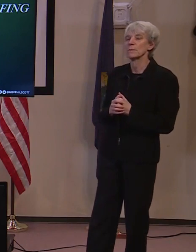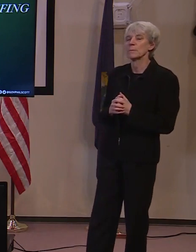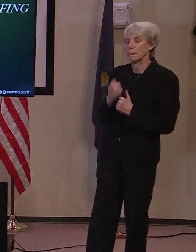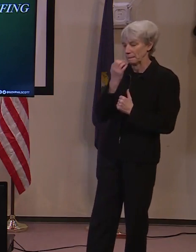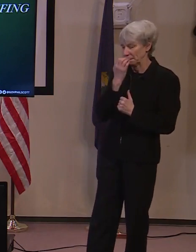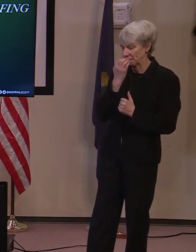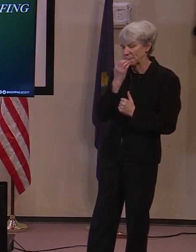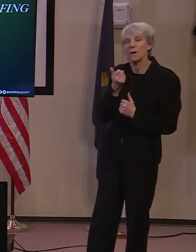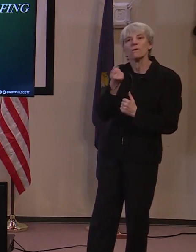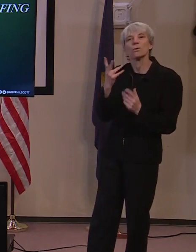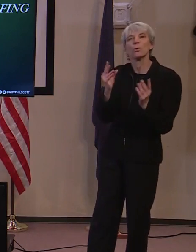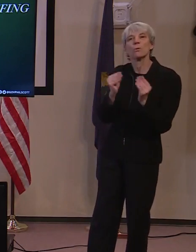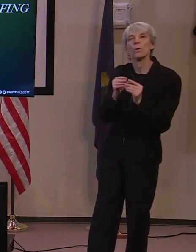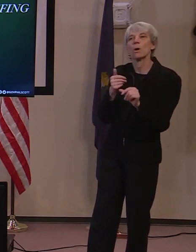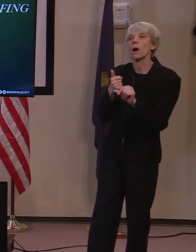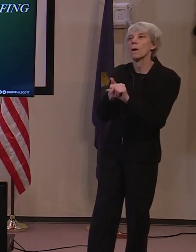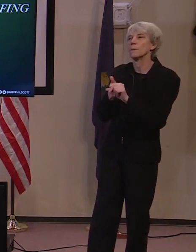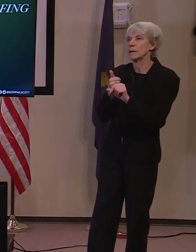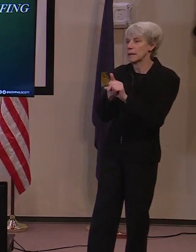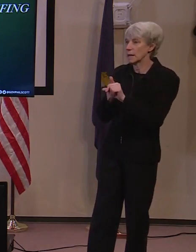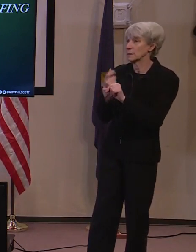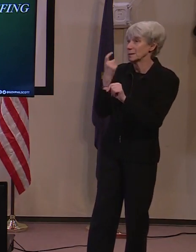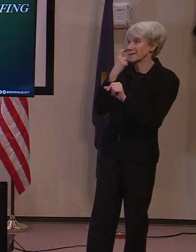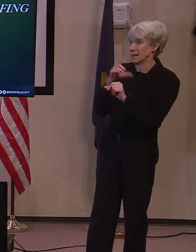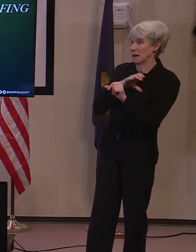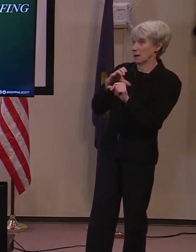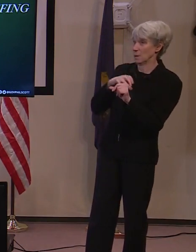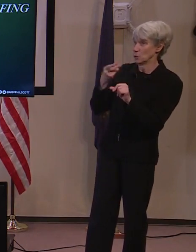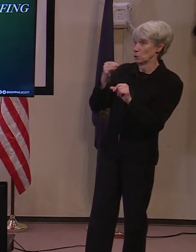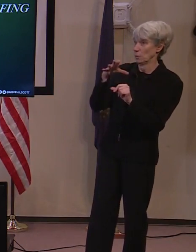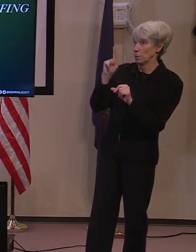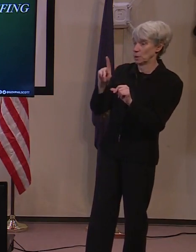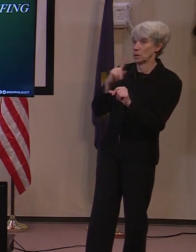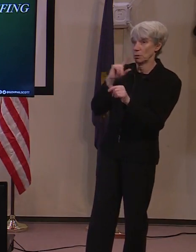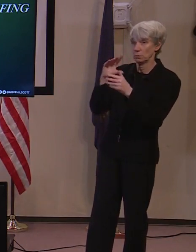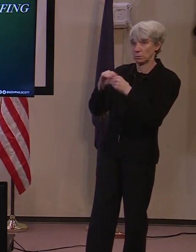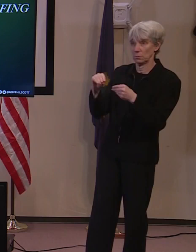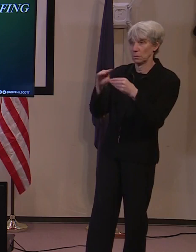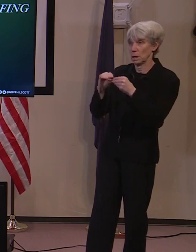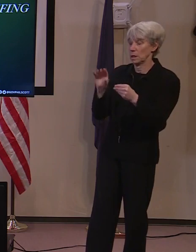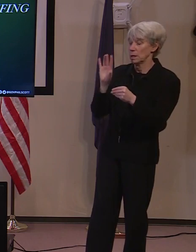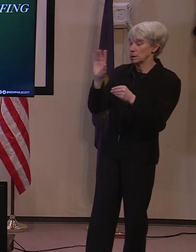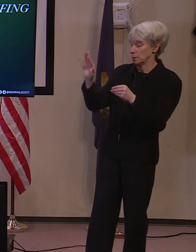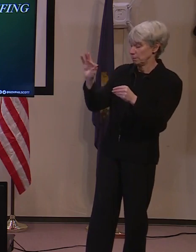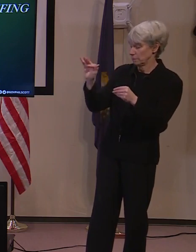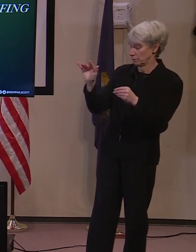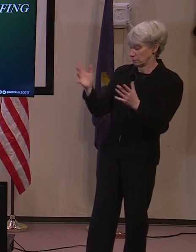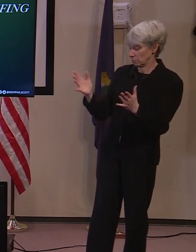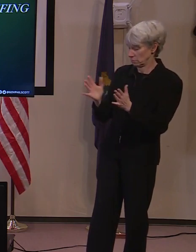updates as Commissioner Paycheck talked about in his hospital of his um, higher